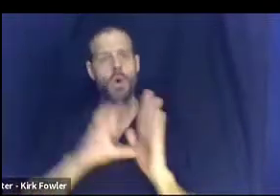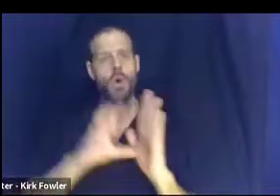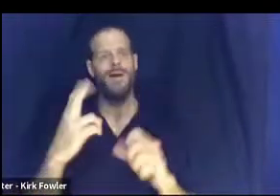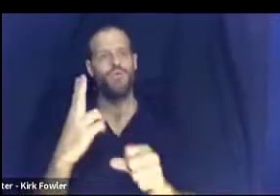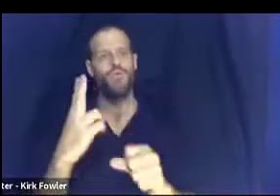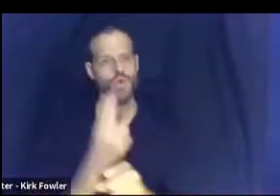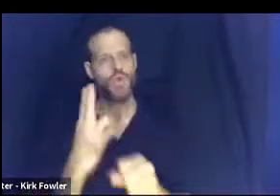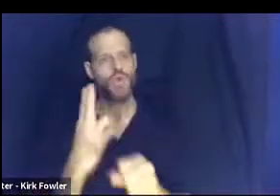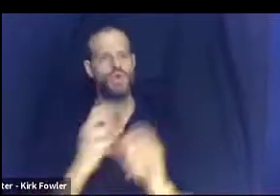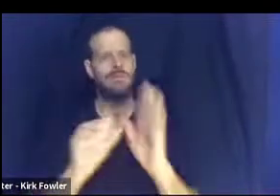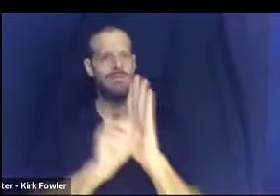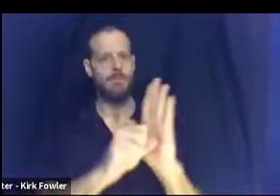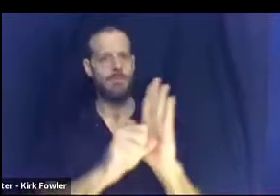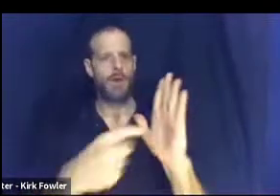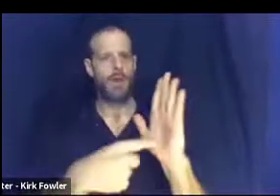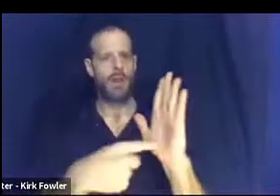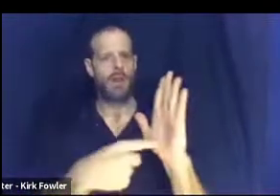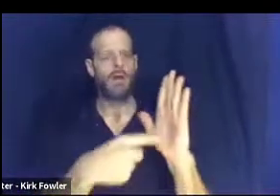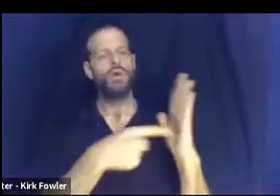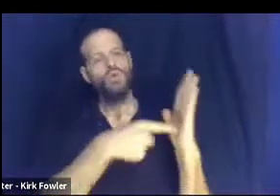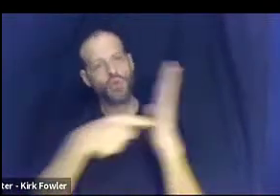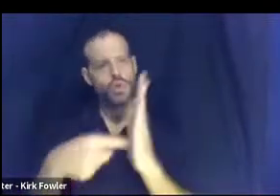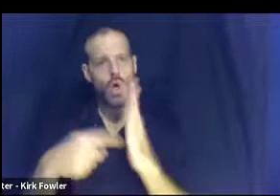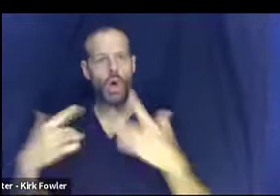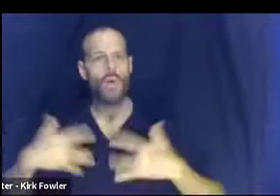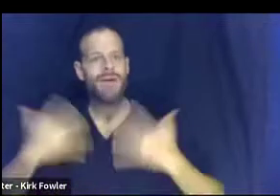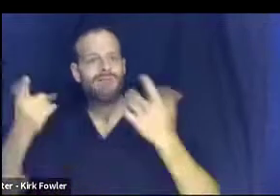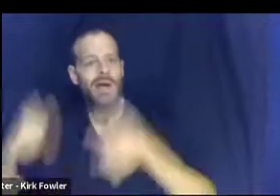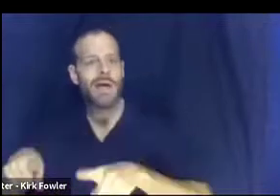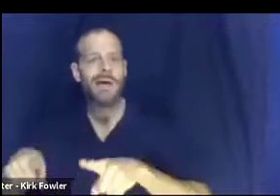to refer to an event, activity, object, or person.